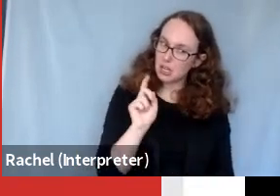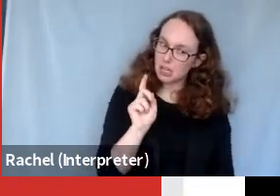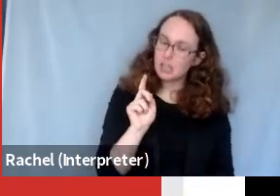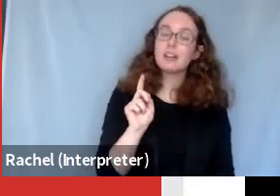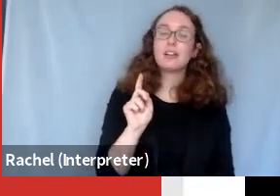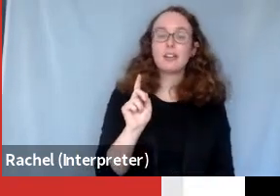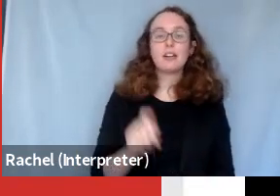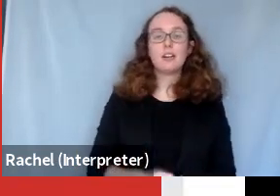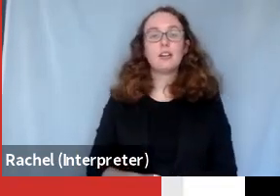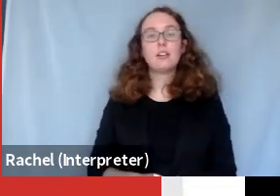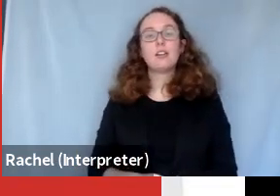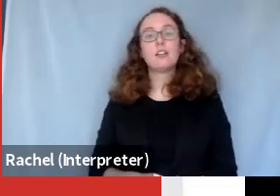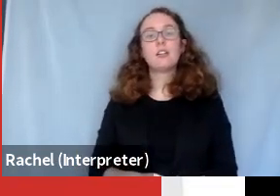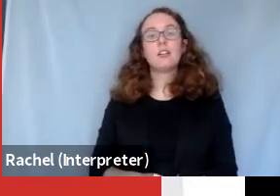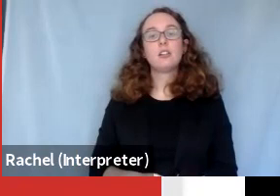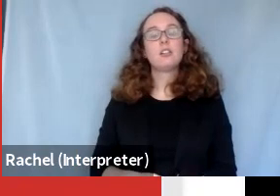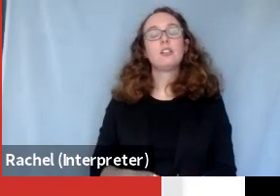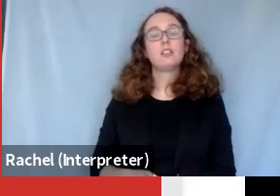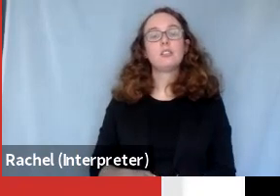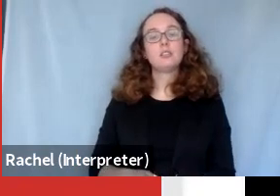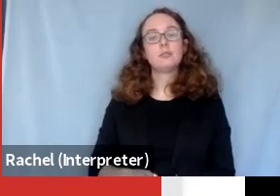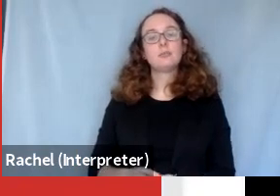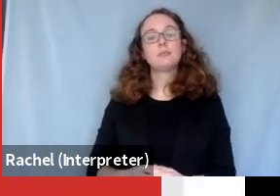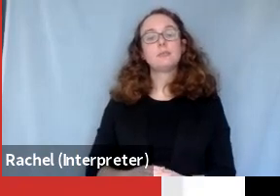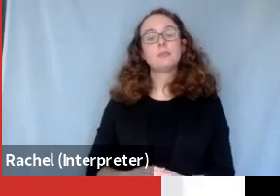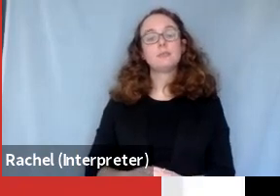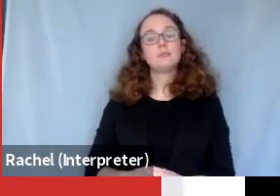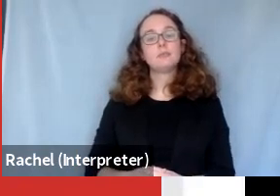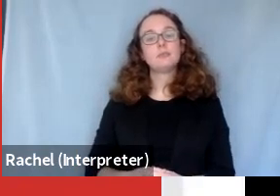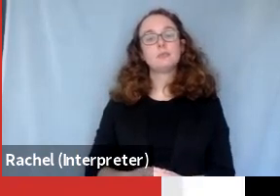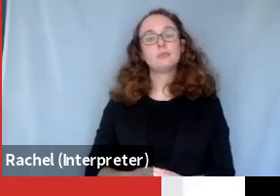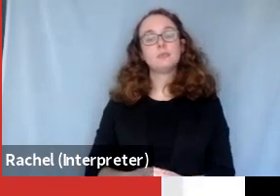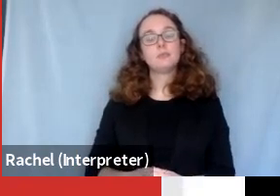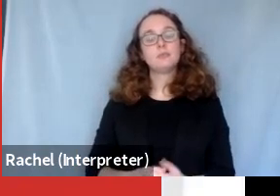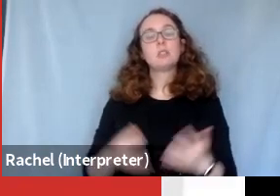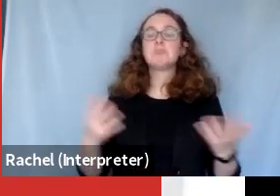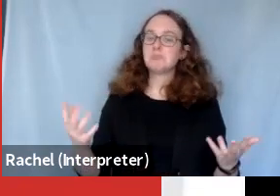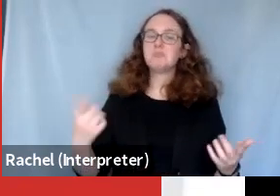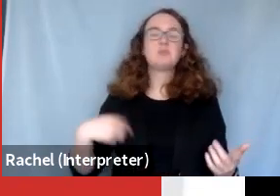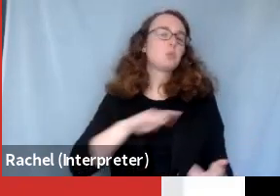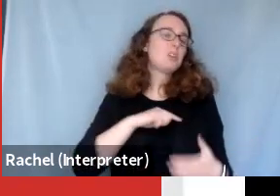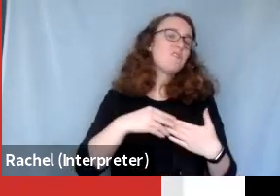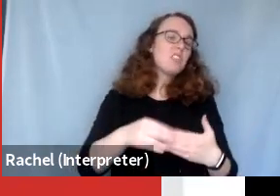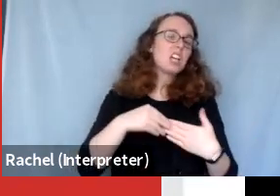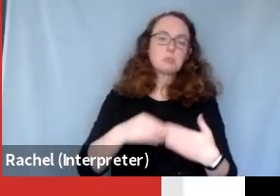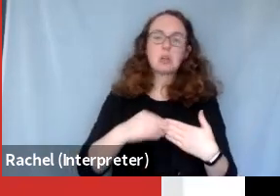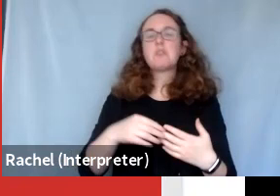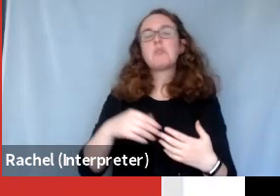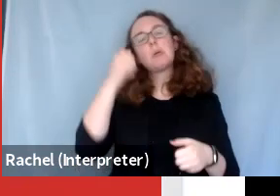little script to make sure they do it. But yeah and we're we're flexible we have a seven day return policy because everybody has a